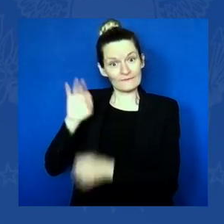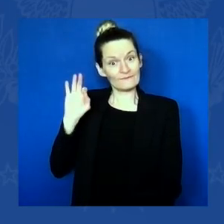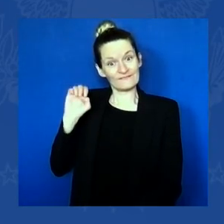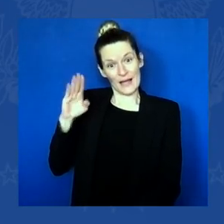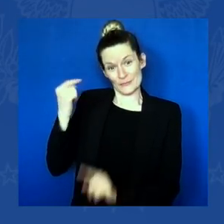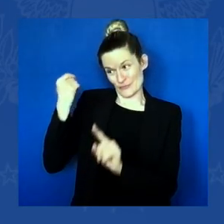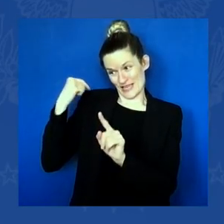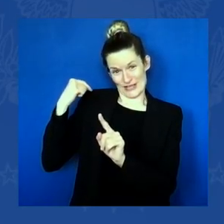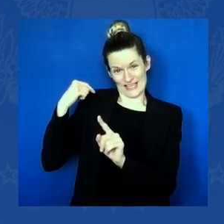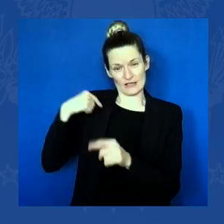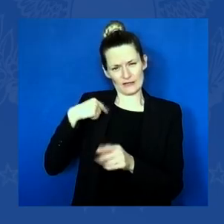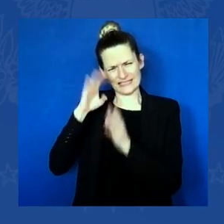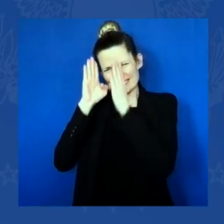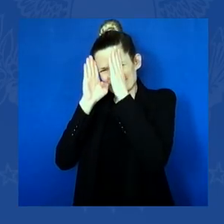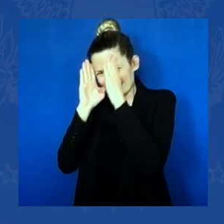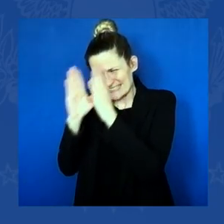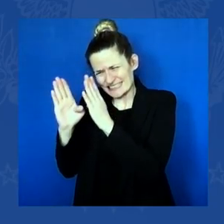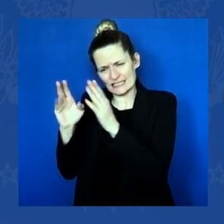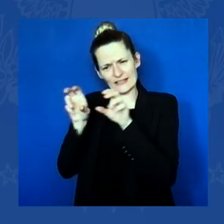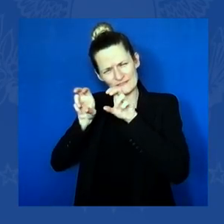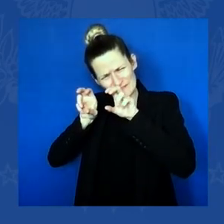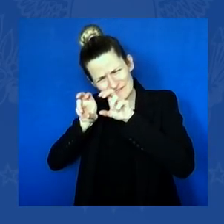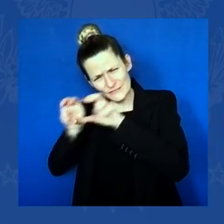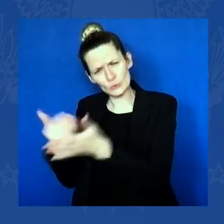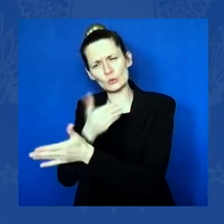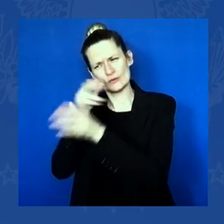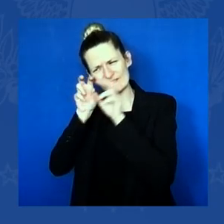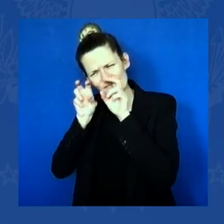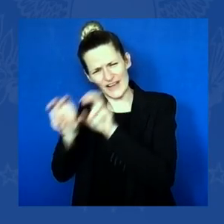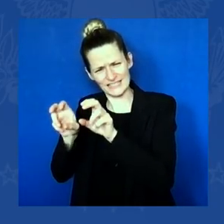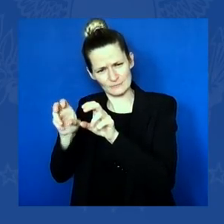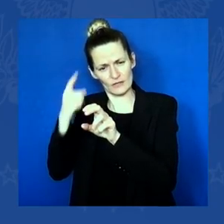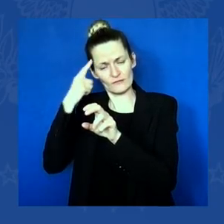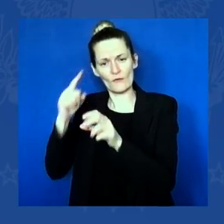and to work with partners to bolster supply chains around the world.